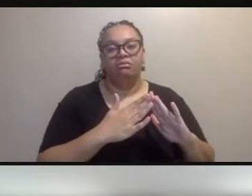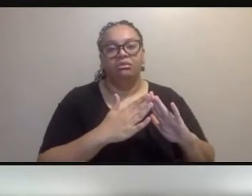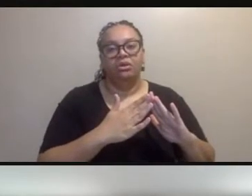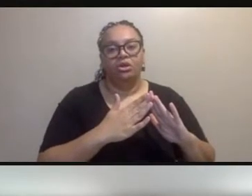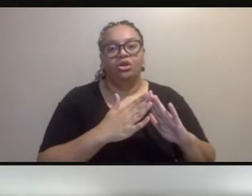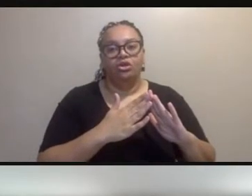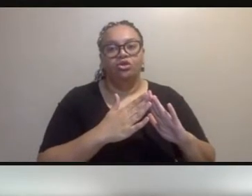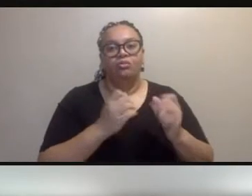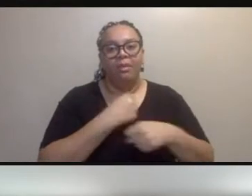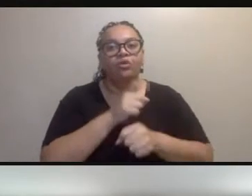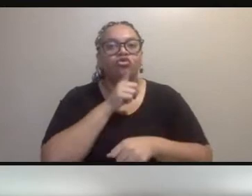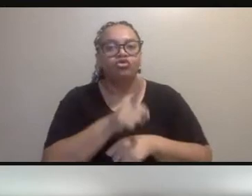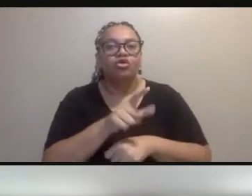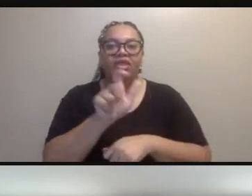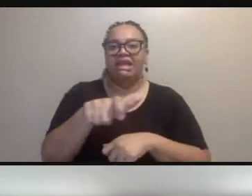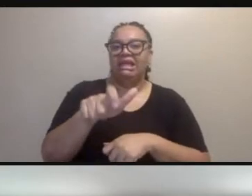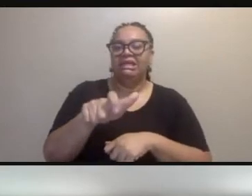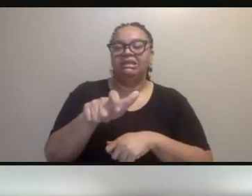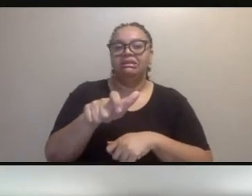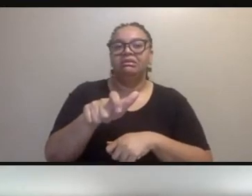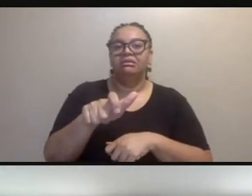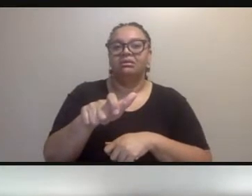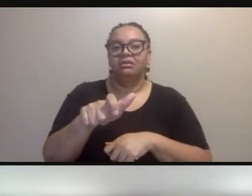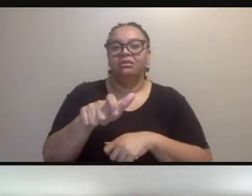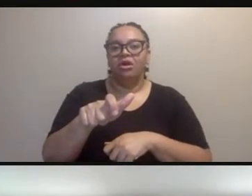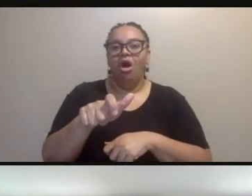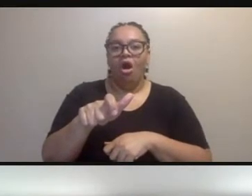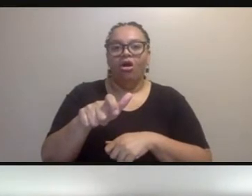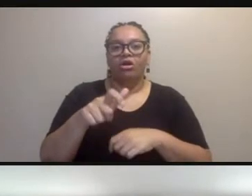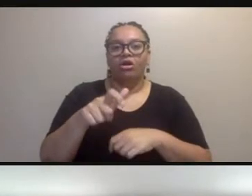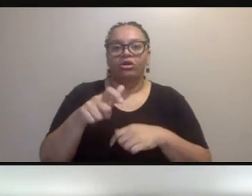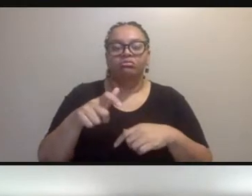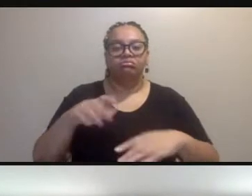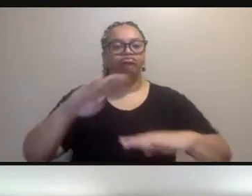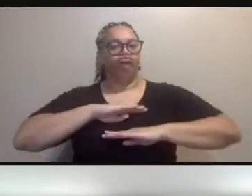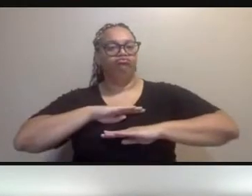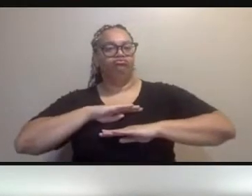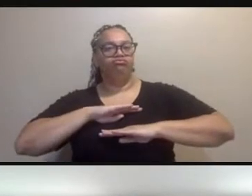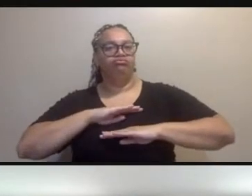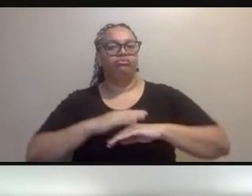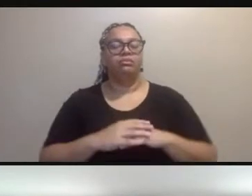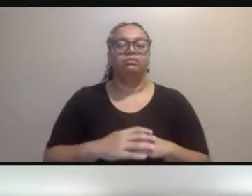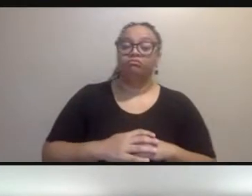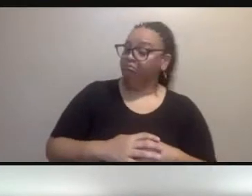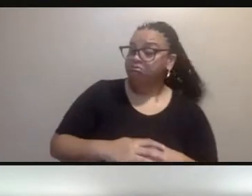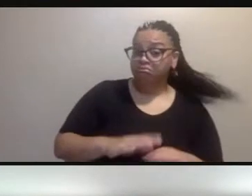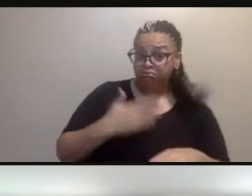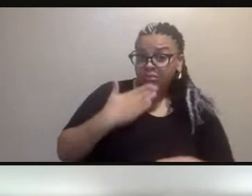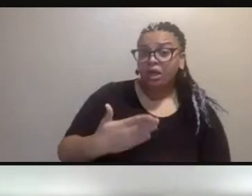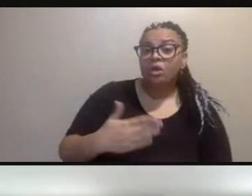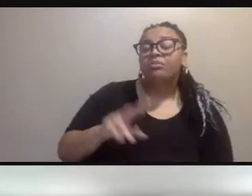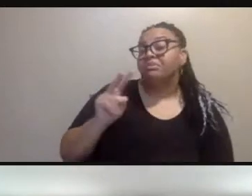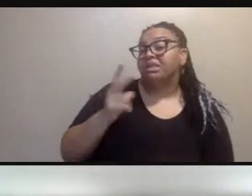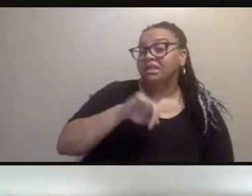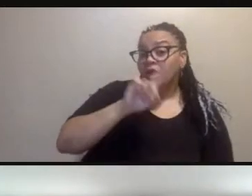THAT WE WOULD HAVE TO HAVE A COLLABORATION WITH